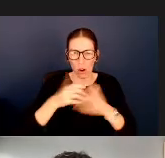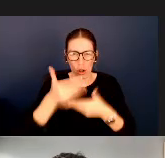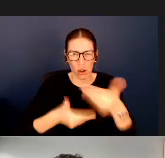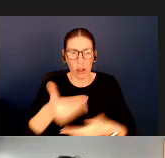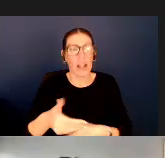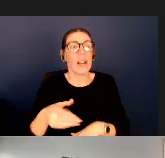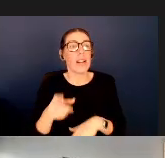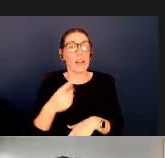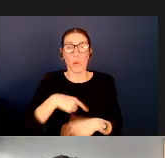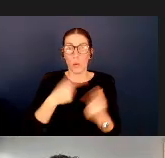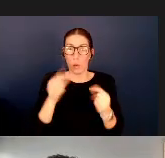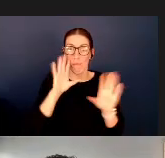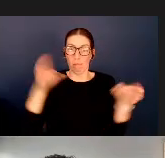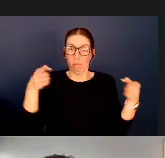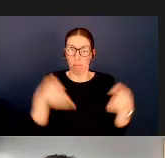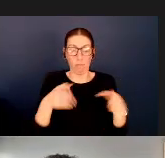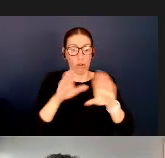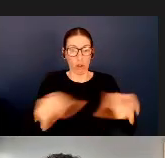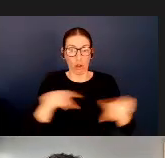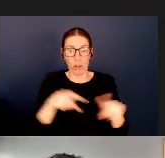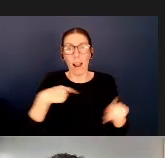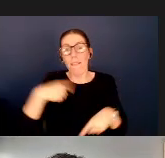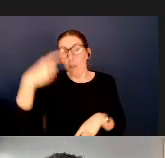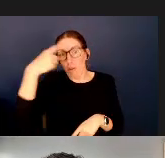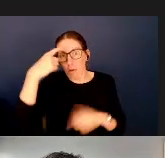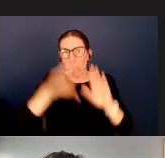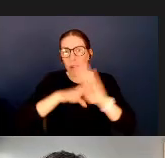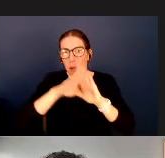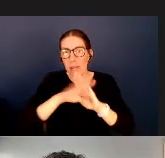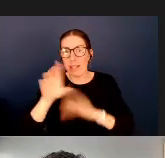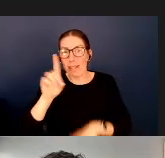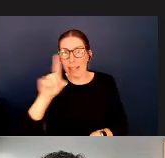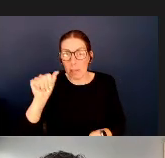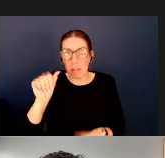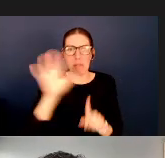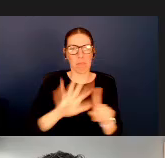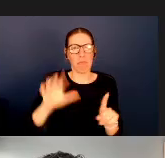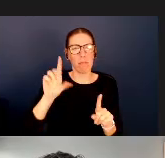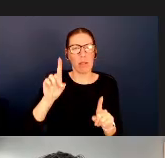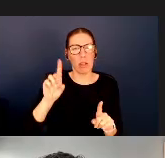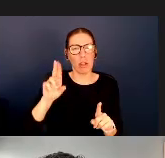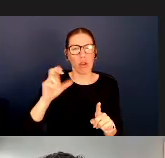um neurodevelopmental disabilities in the Durham region. And so that's a region east